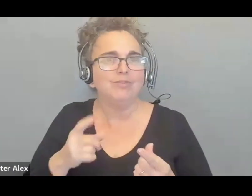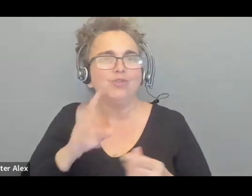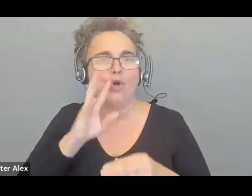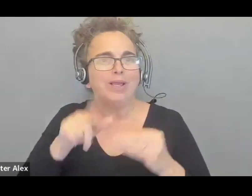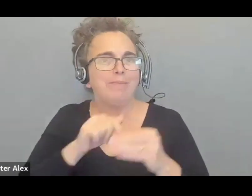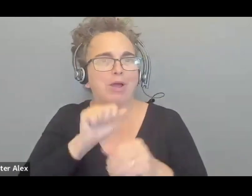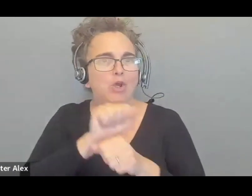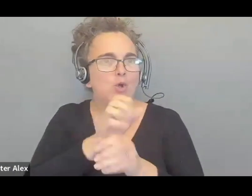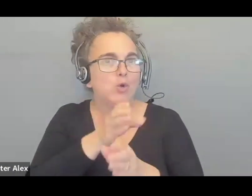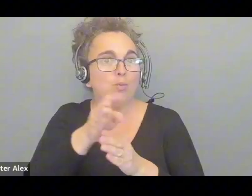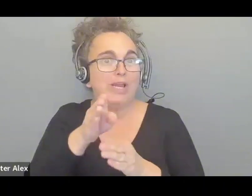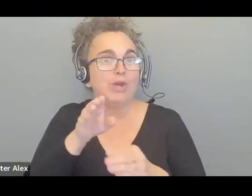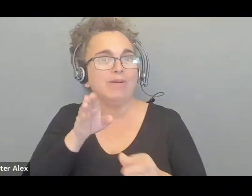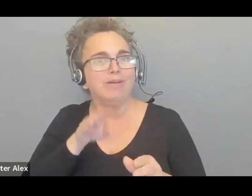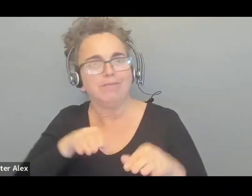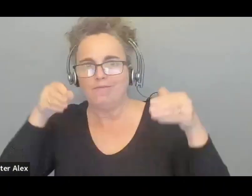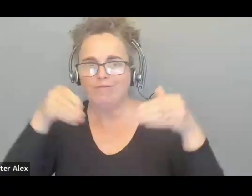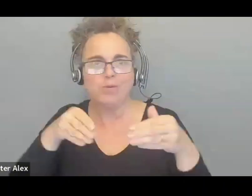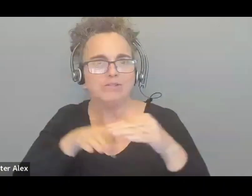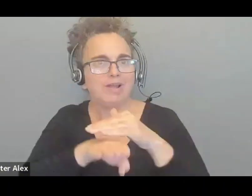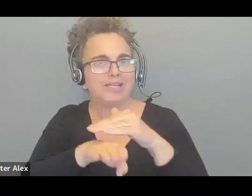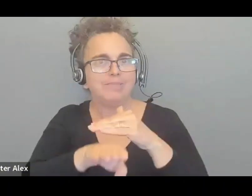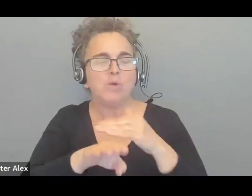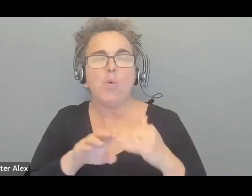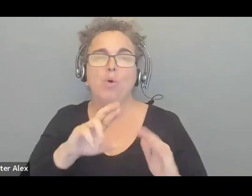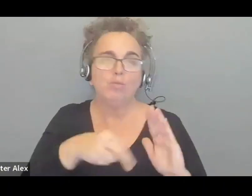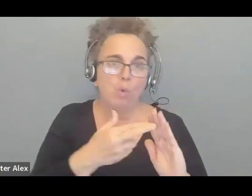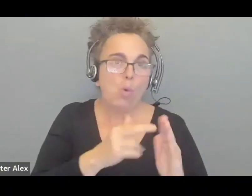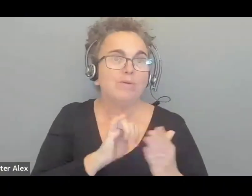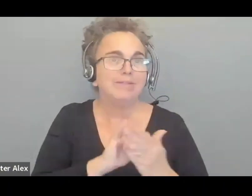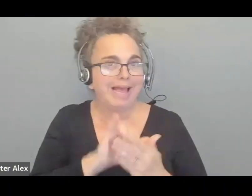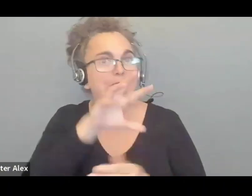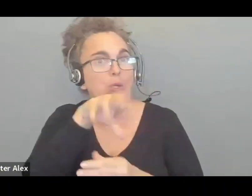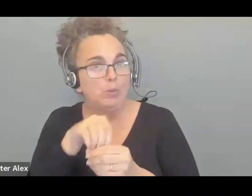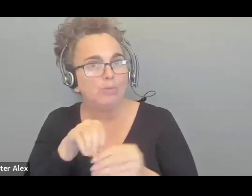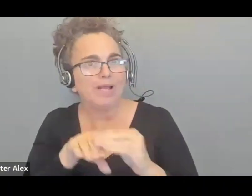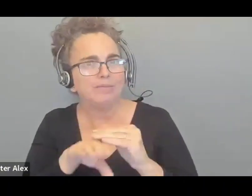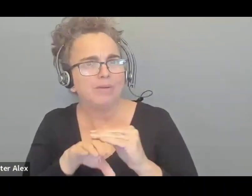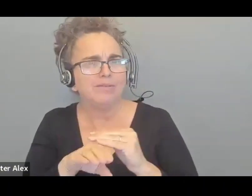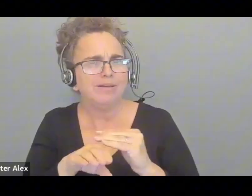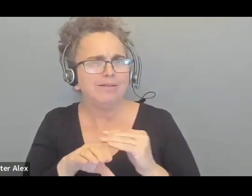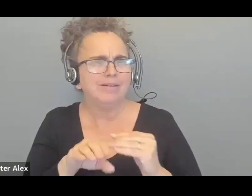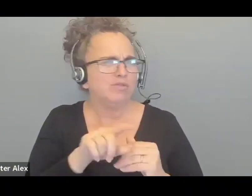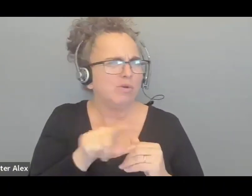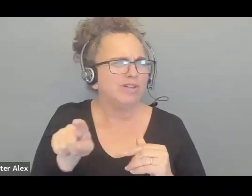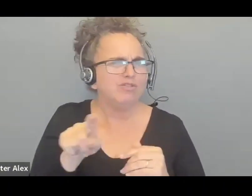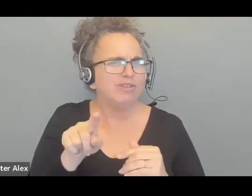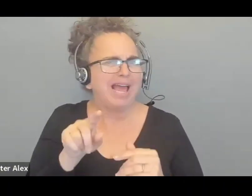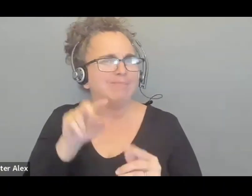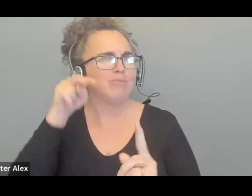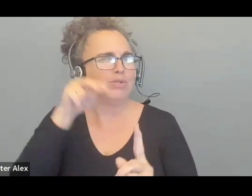or roles that include accessibility and how has it changed over time?